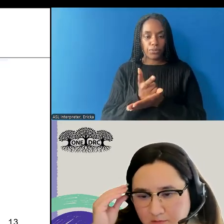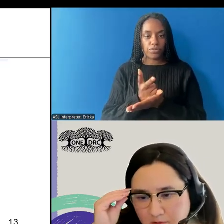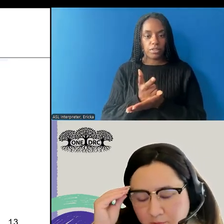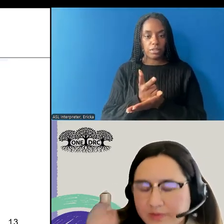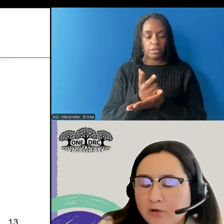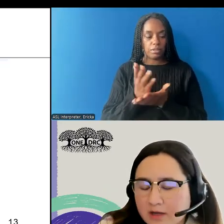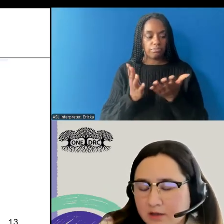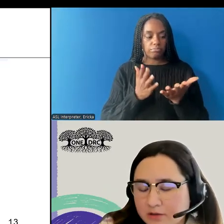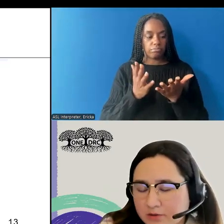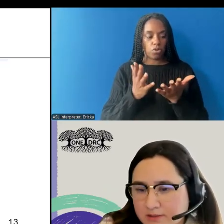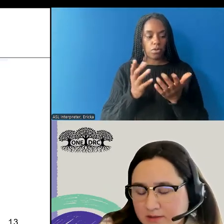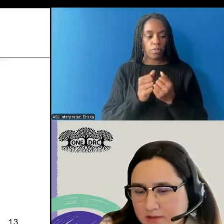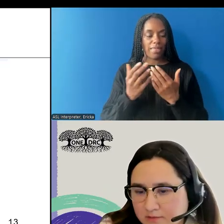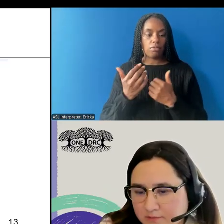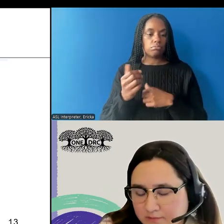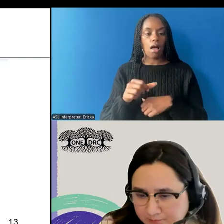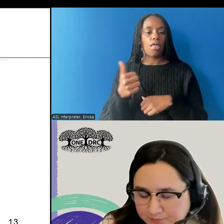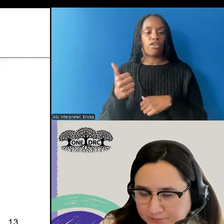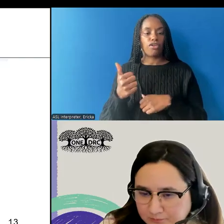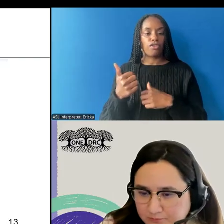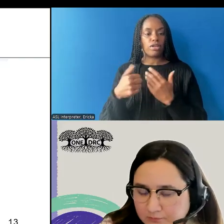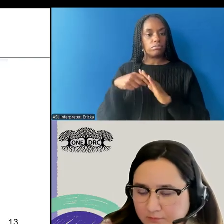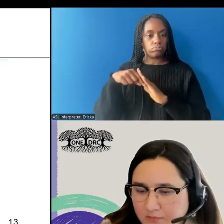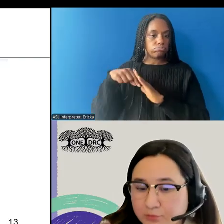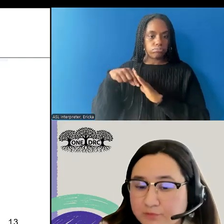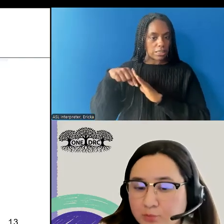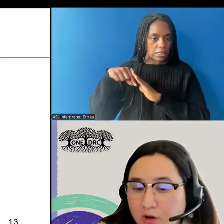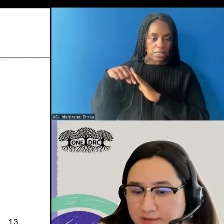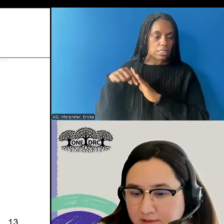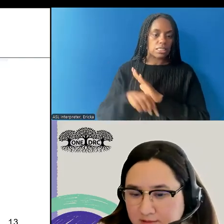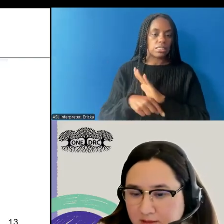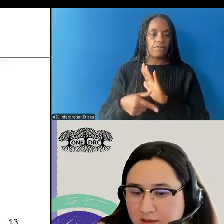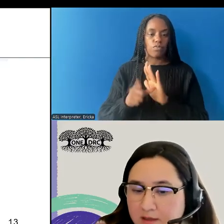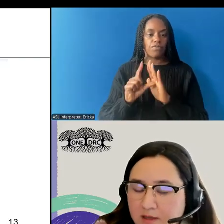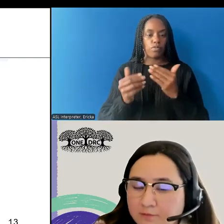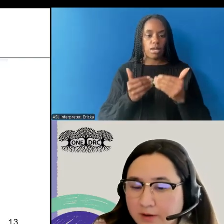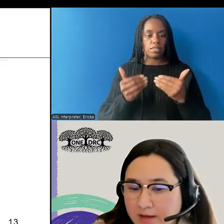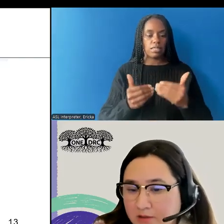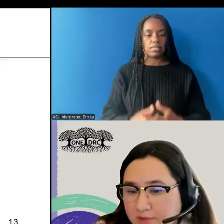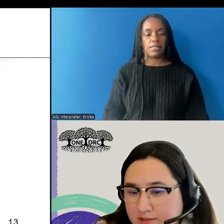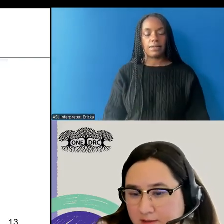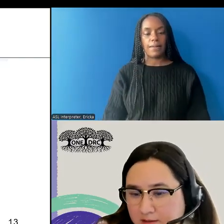or without any other extensive review process, if for any reason,